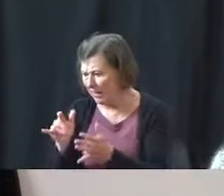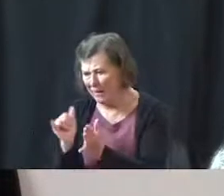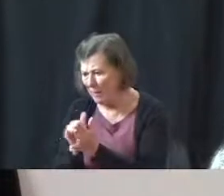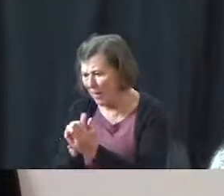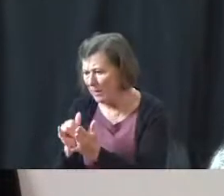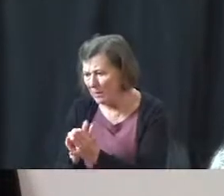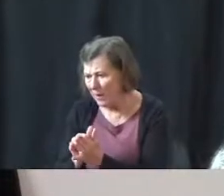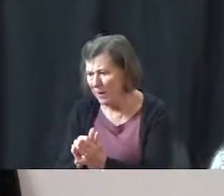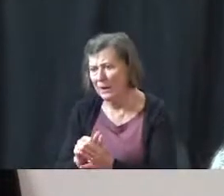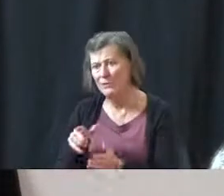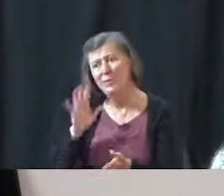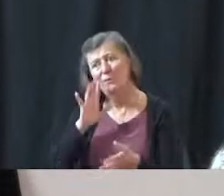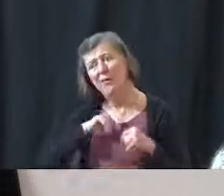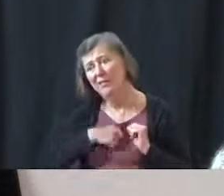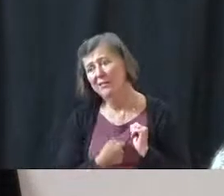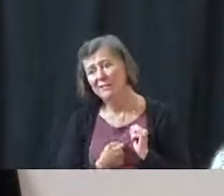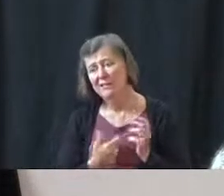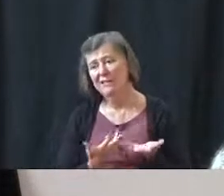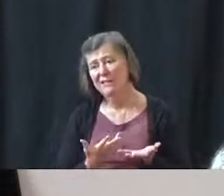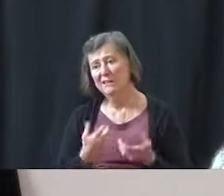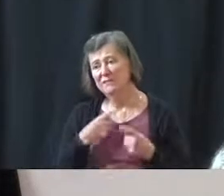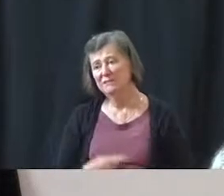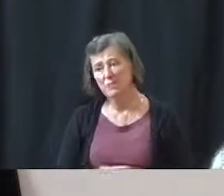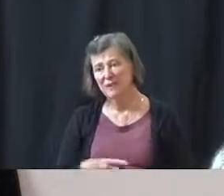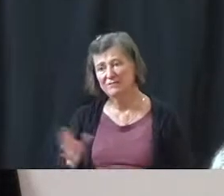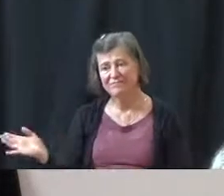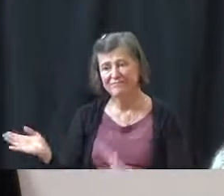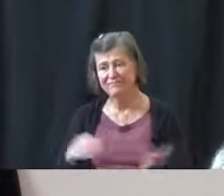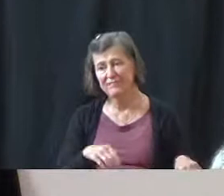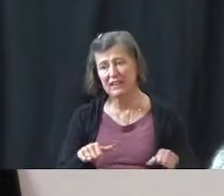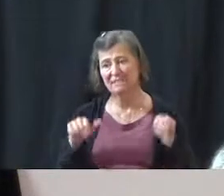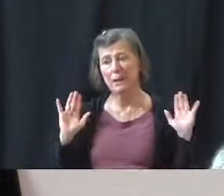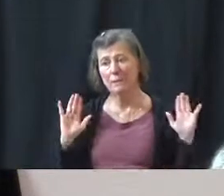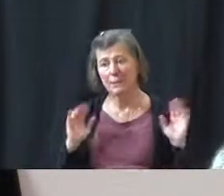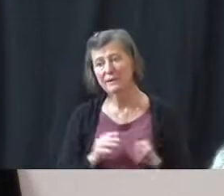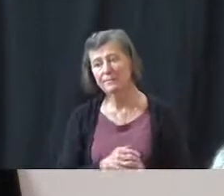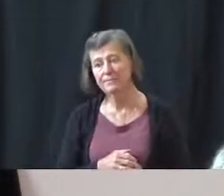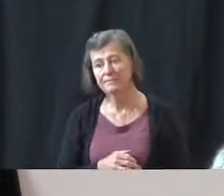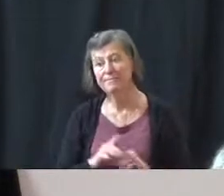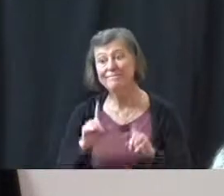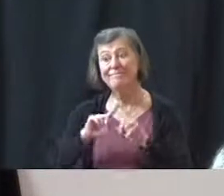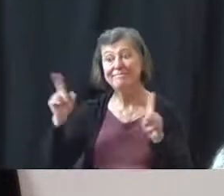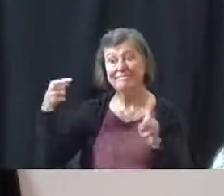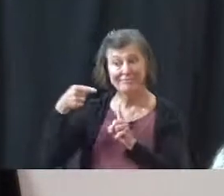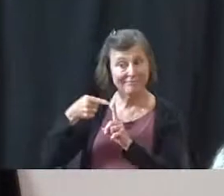and throw in the towel. But, think about this.